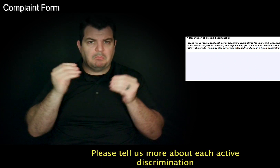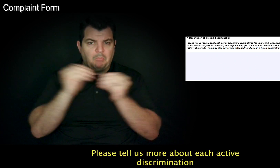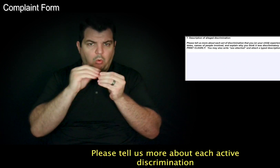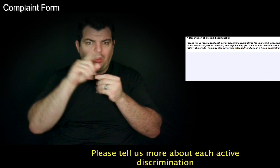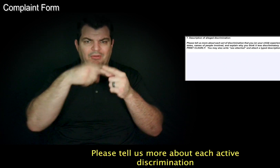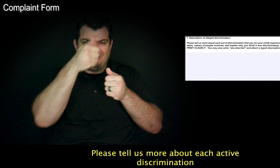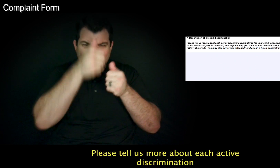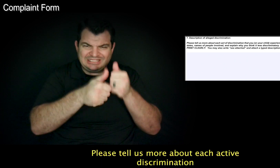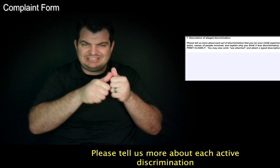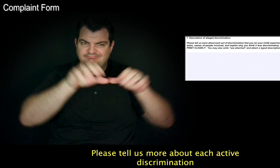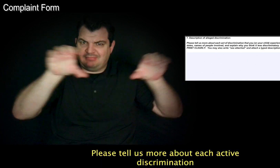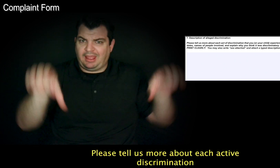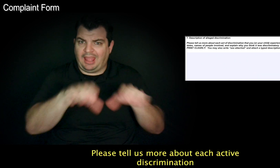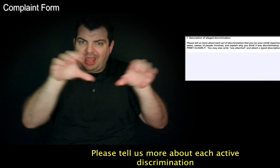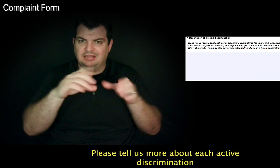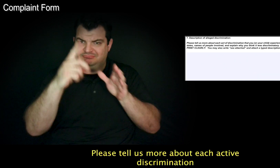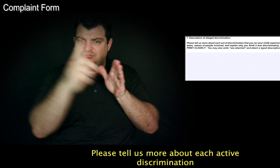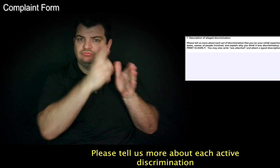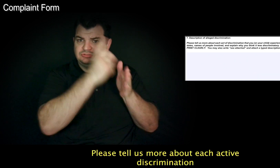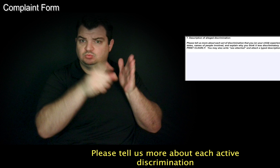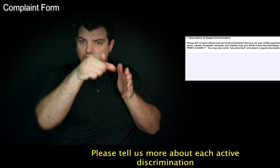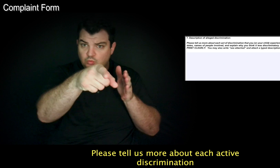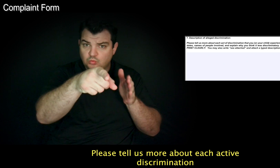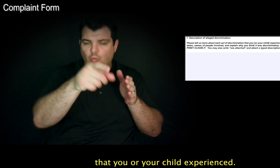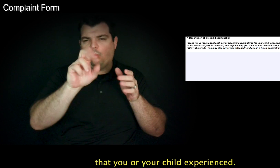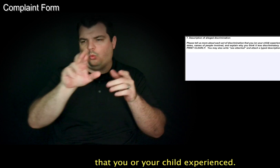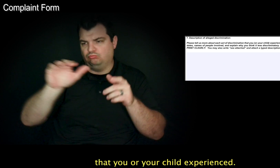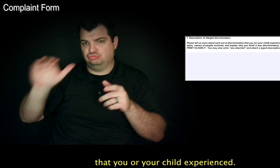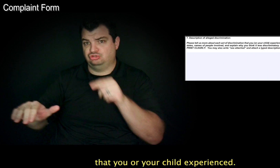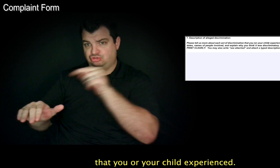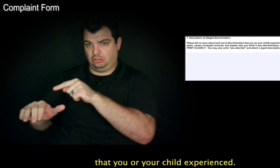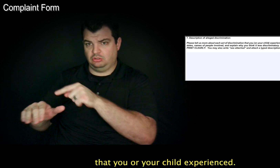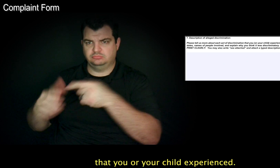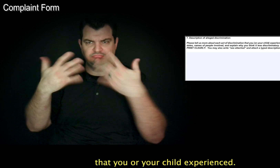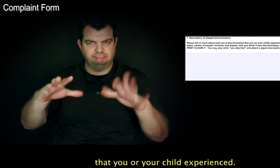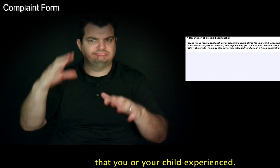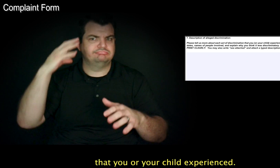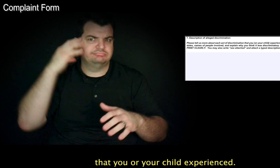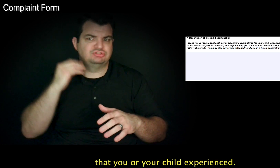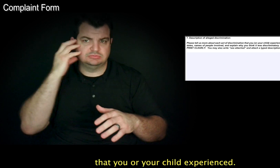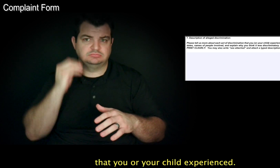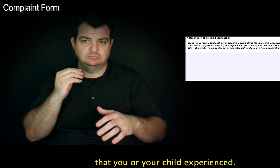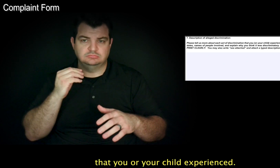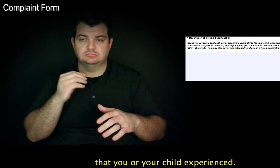Please tell us more about each active discrimination that you or your child experienced.